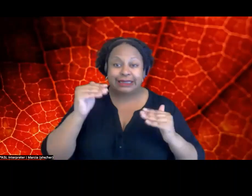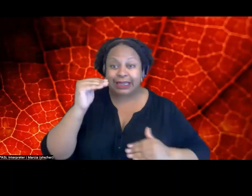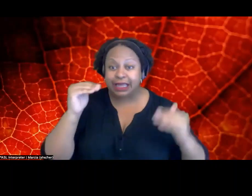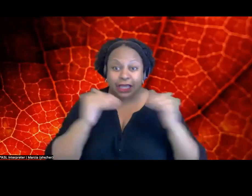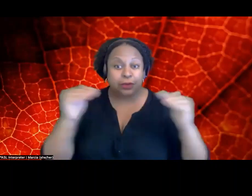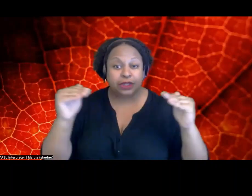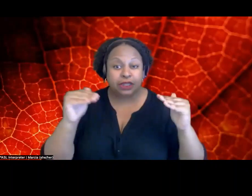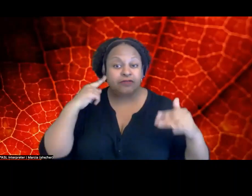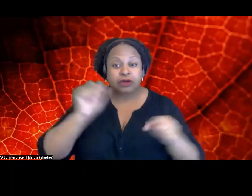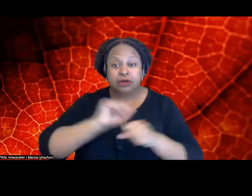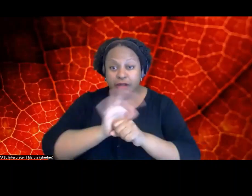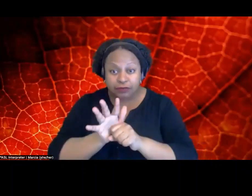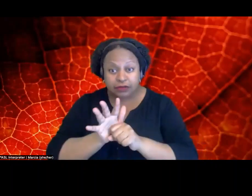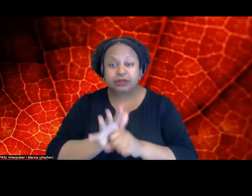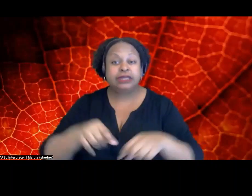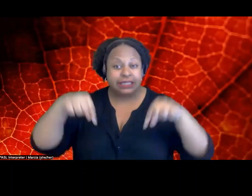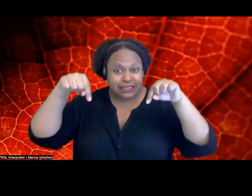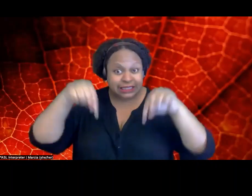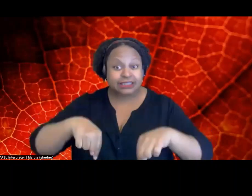This was ever more so a question.